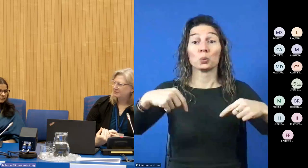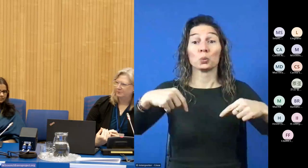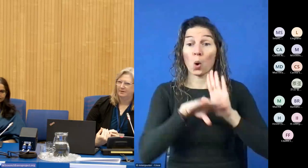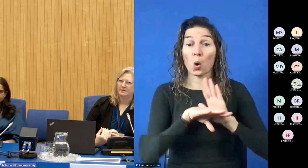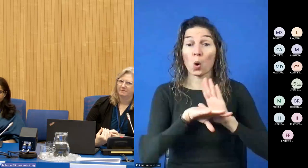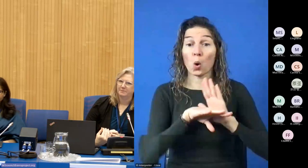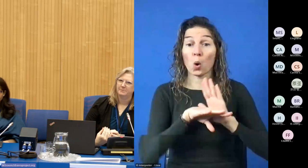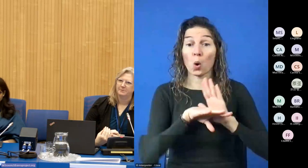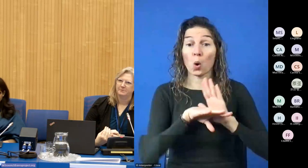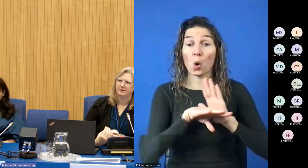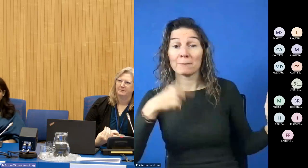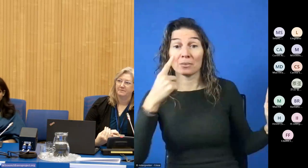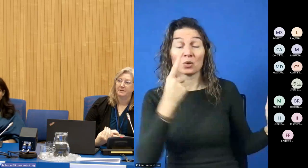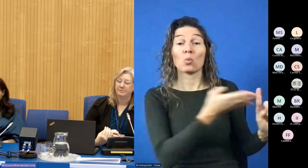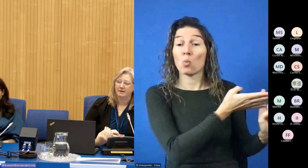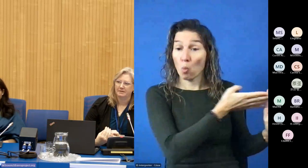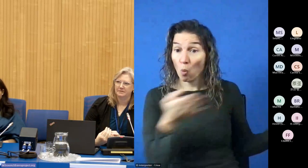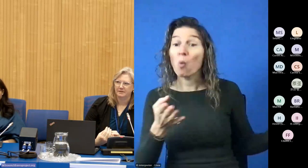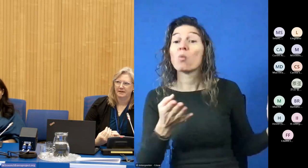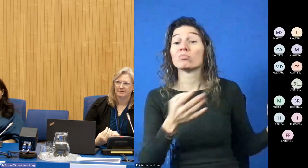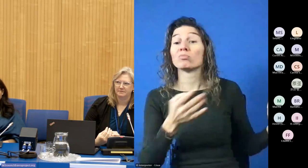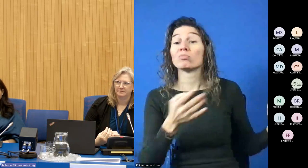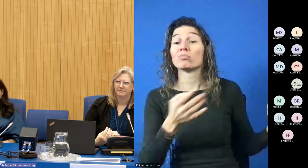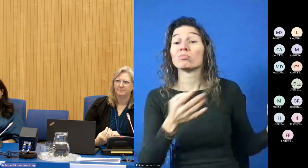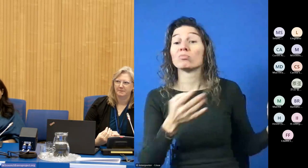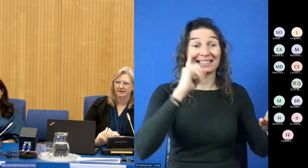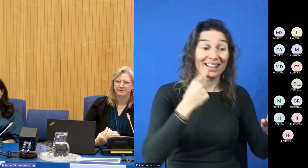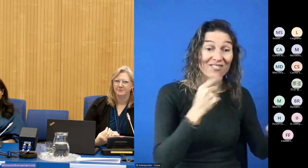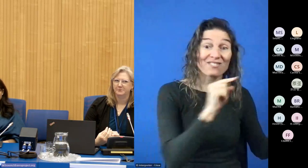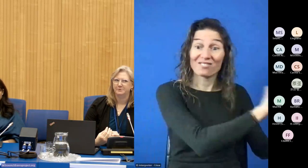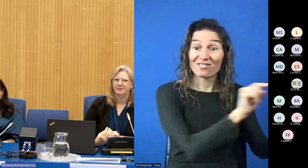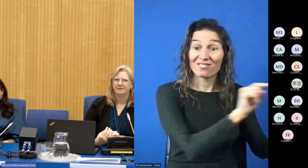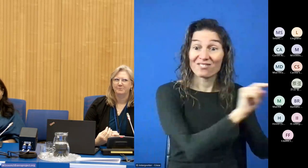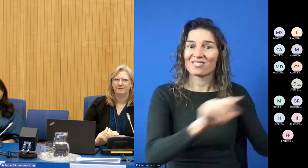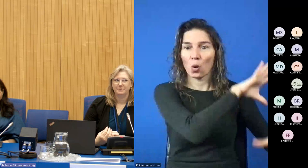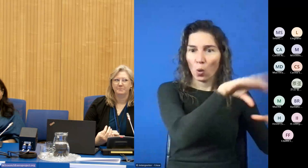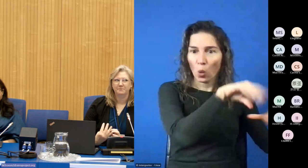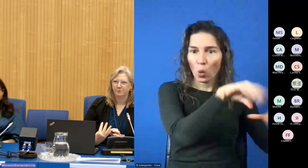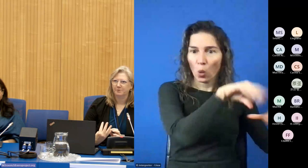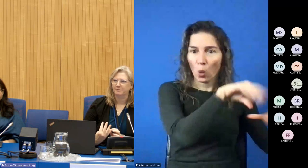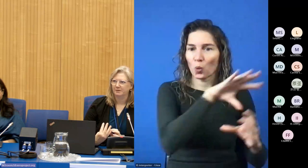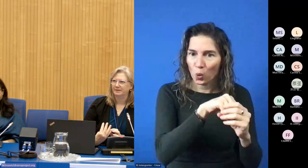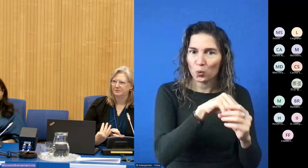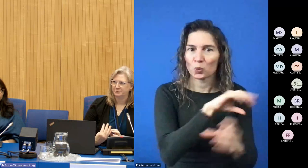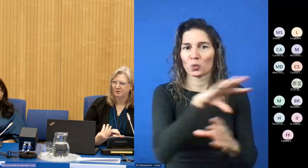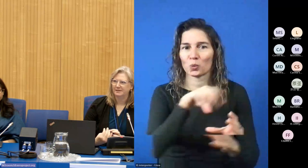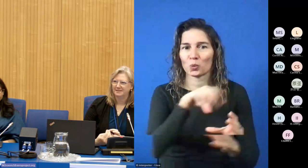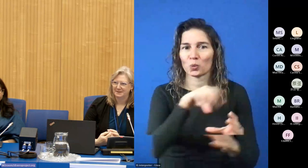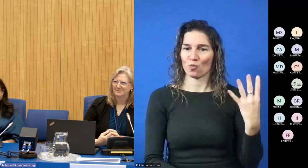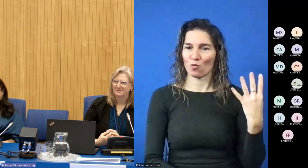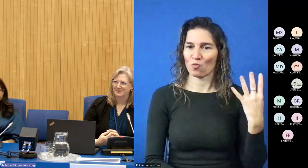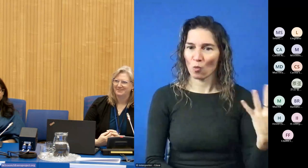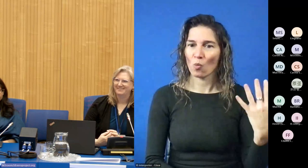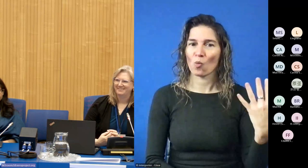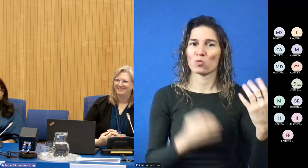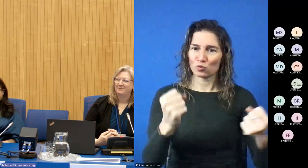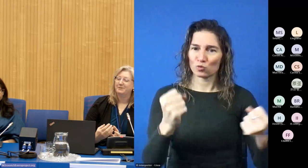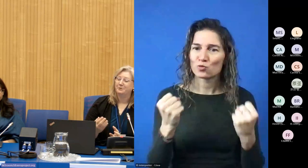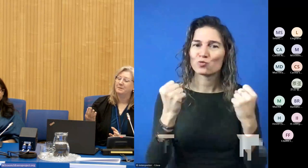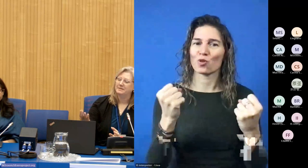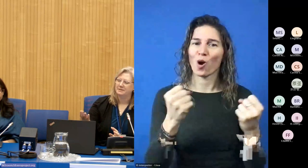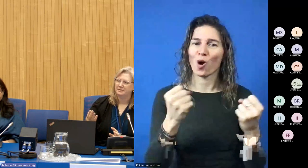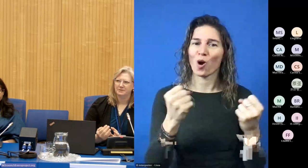including deaf people in a positive manner. We have really strong examples here. Your message is